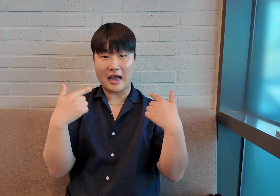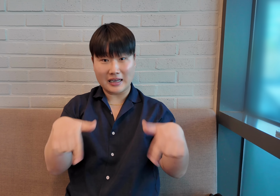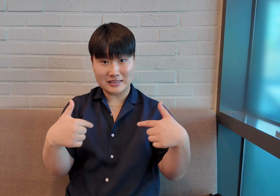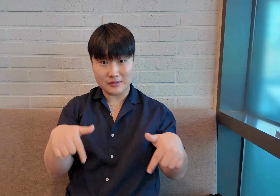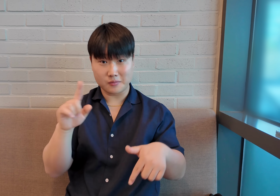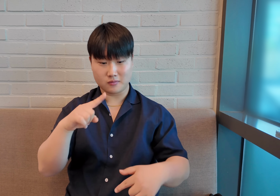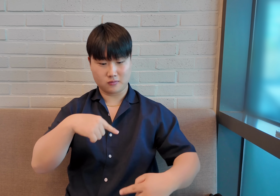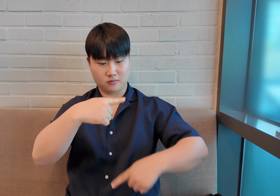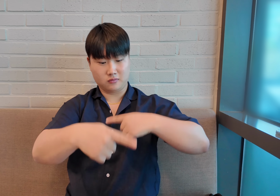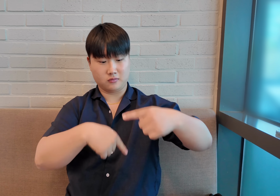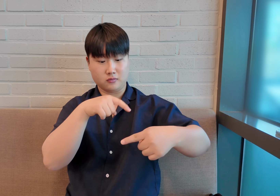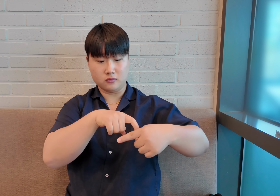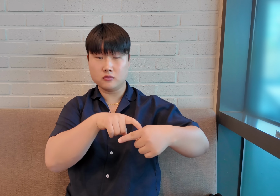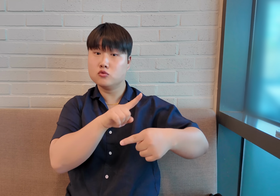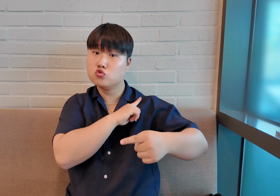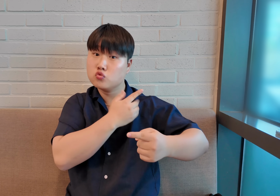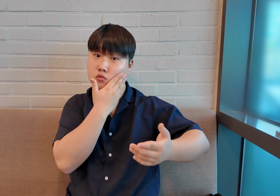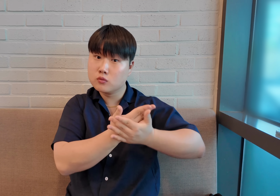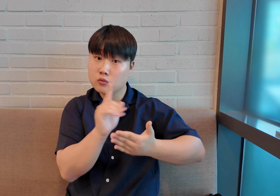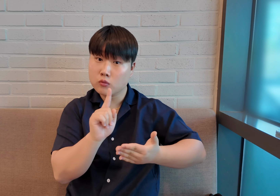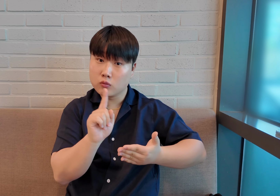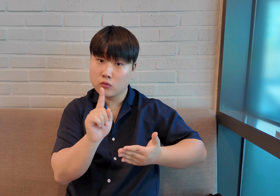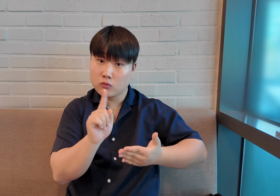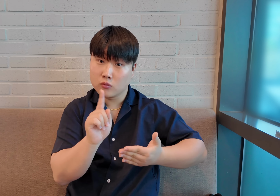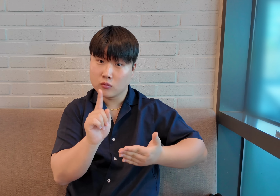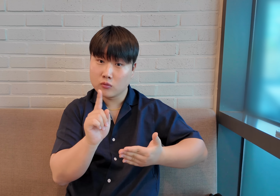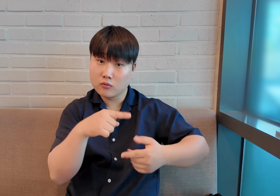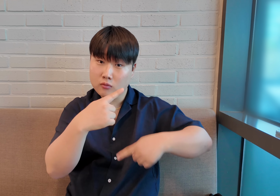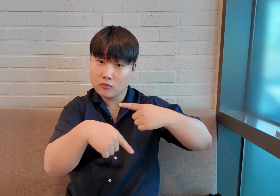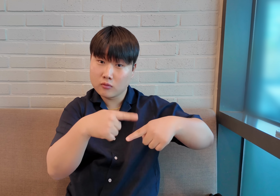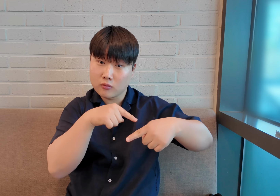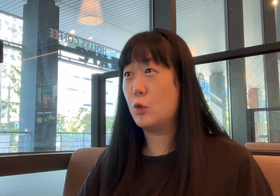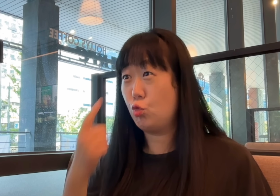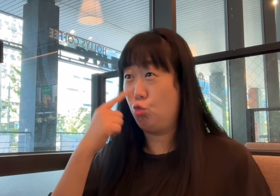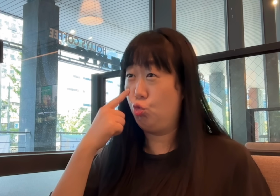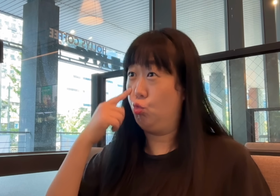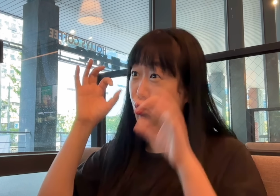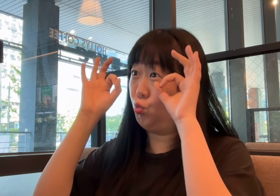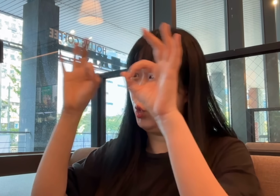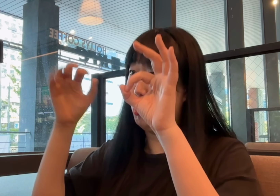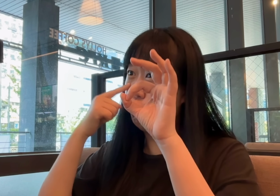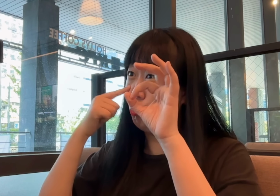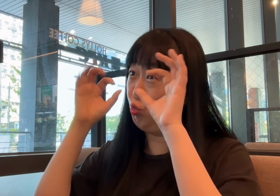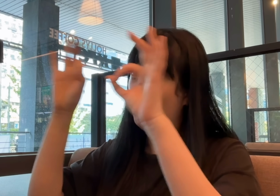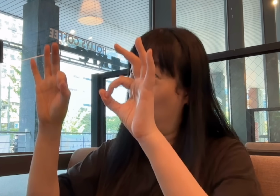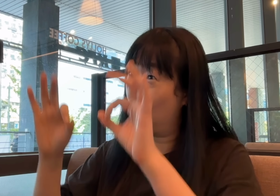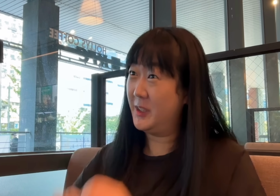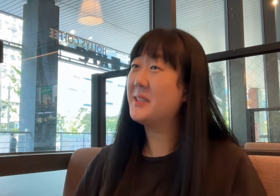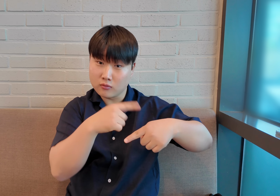I know this goes without saying, but what is the most important thing in sign language? You see it with your eyes!